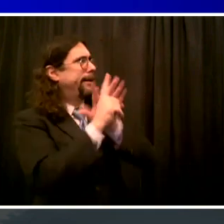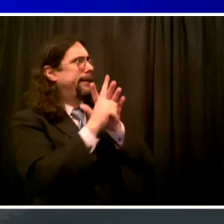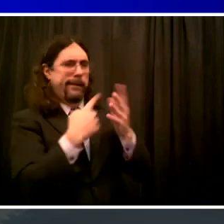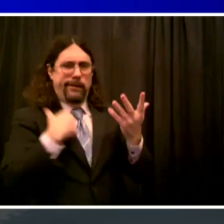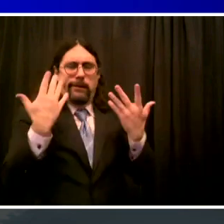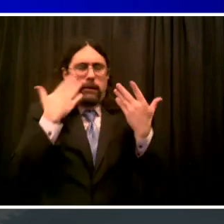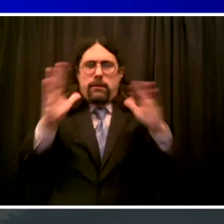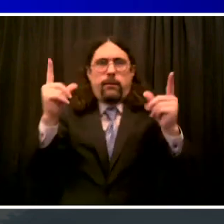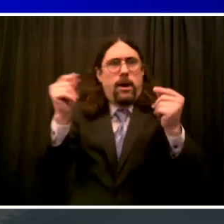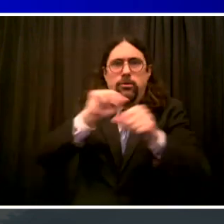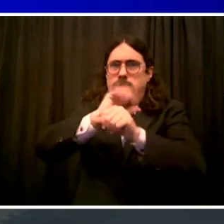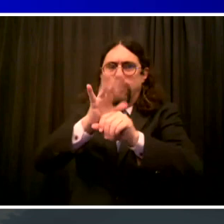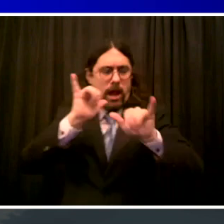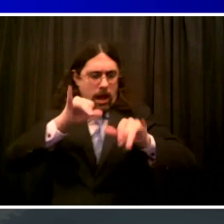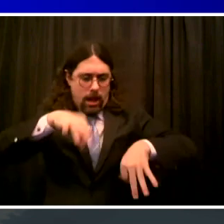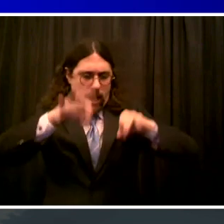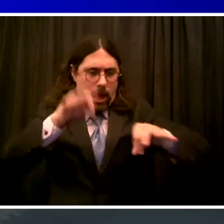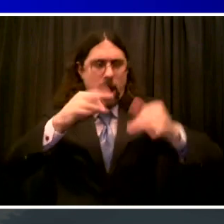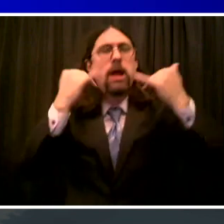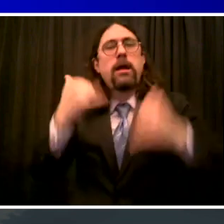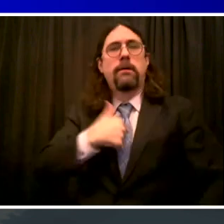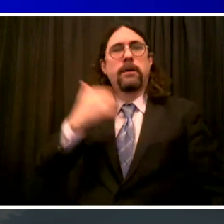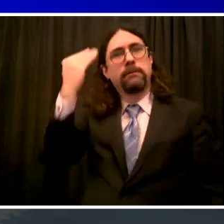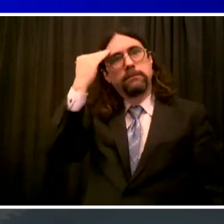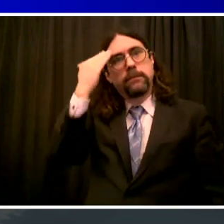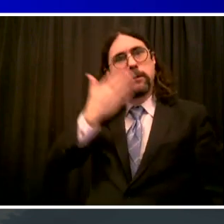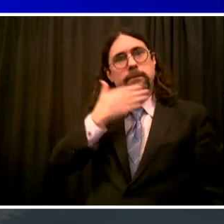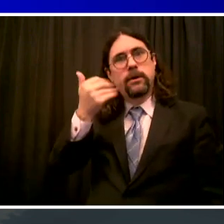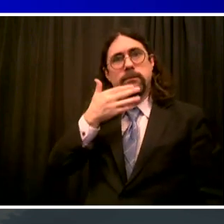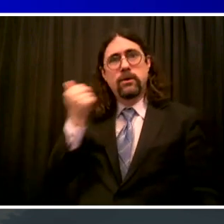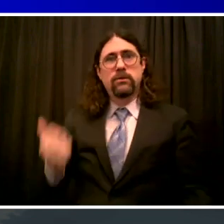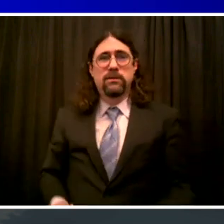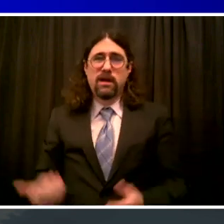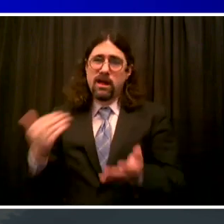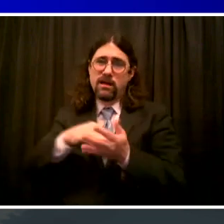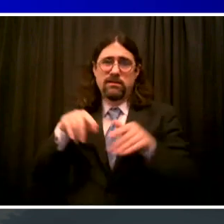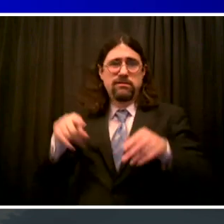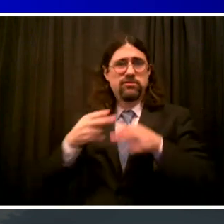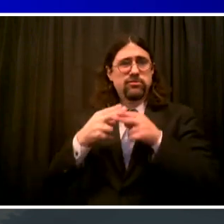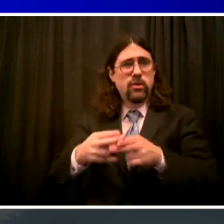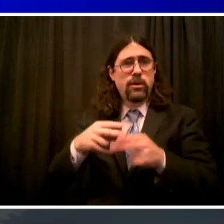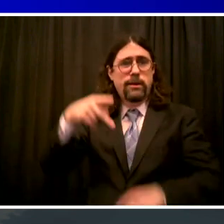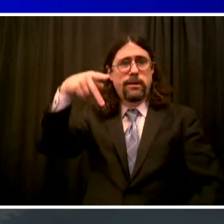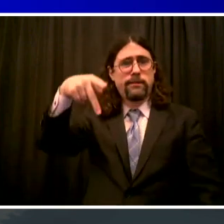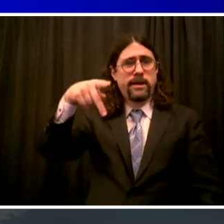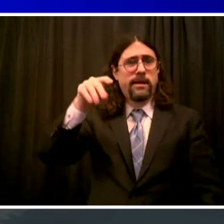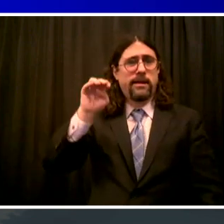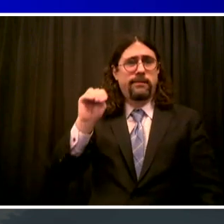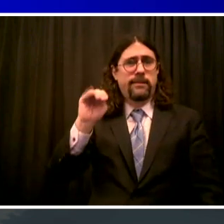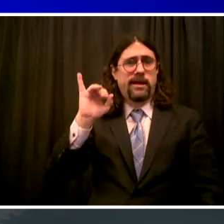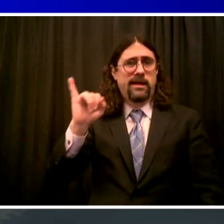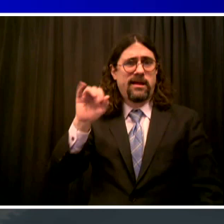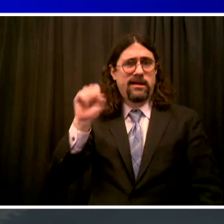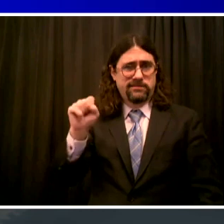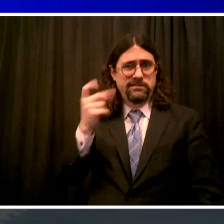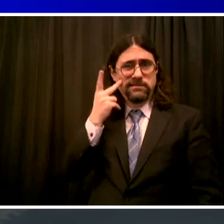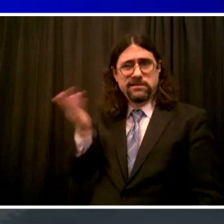IT, AND WE STILL DON'T HAVE ALLF O THE ANSWERS. WELL HERE IS